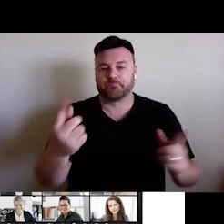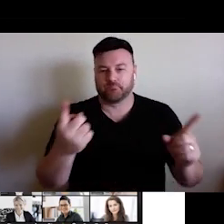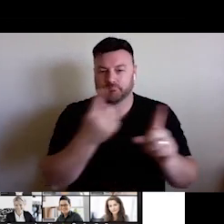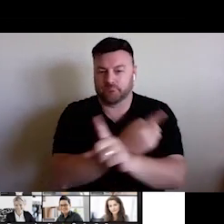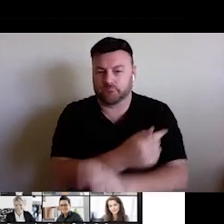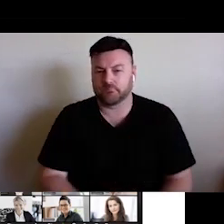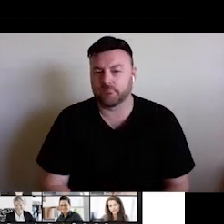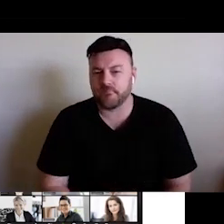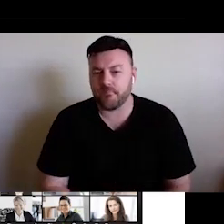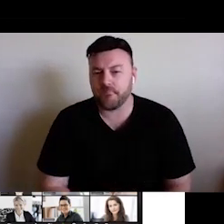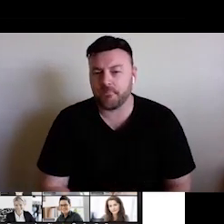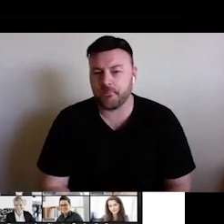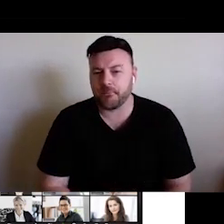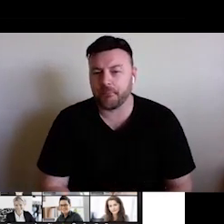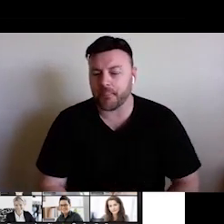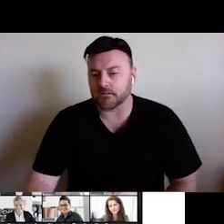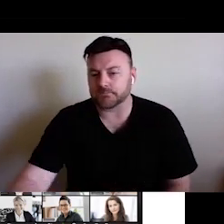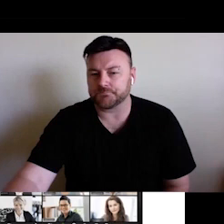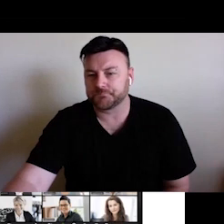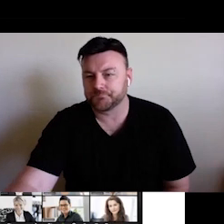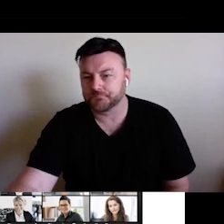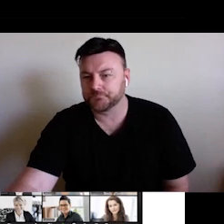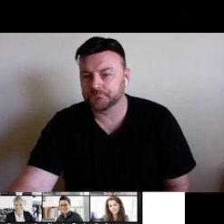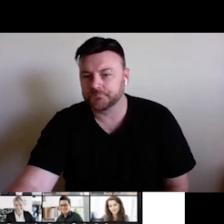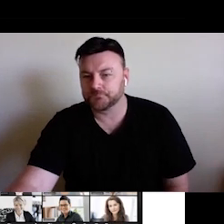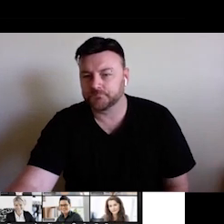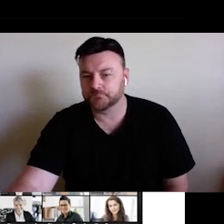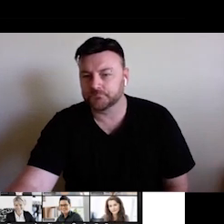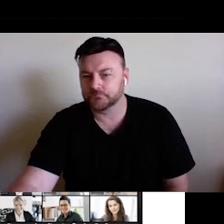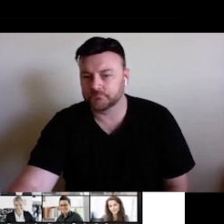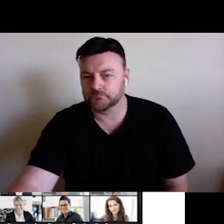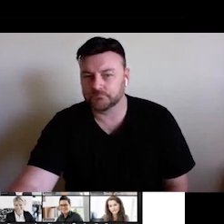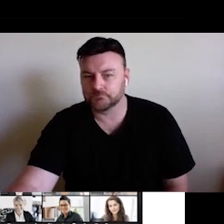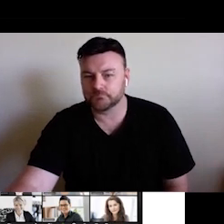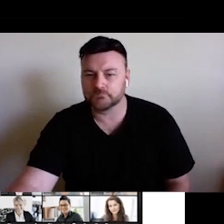So you need, still, 500 total minutes' broadcast in the last 30